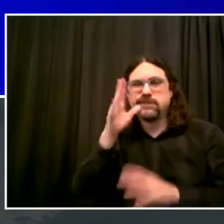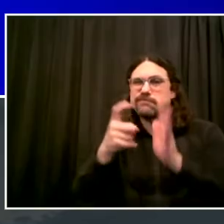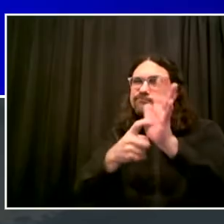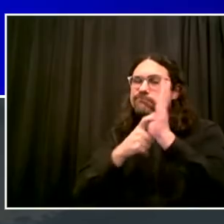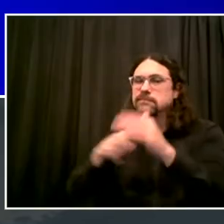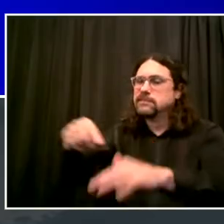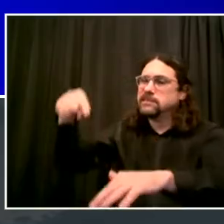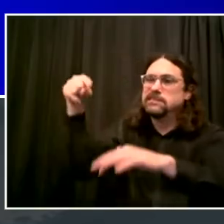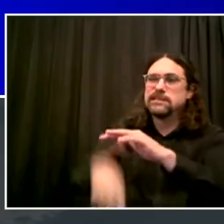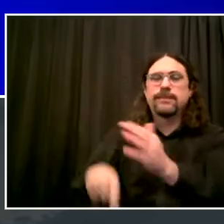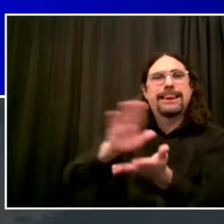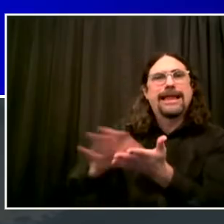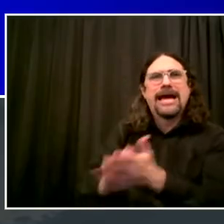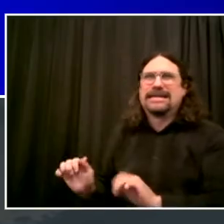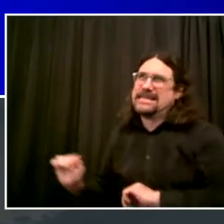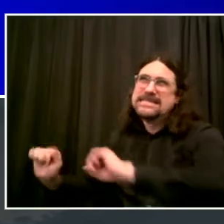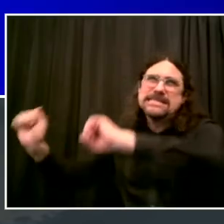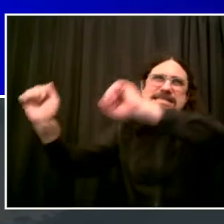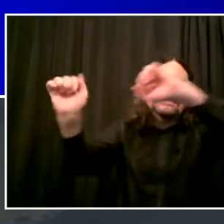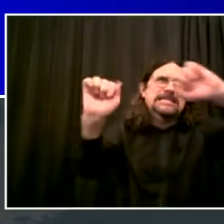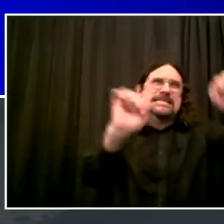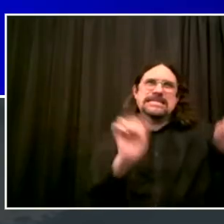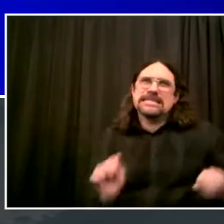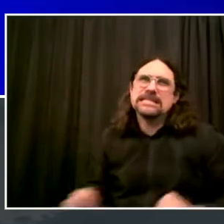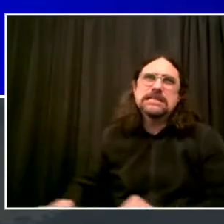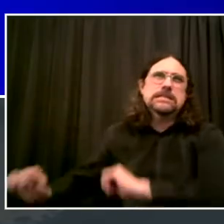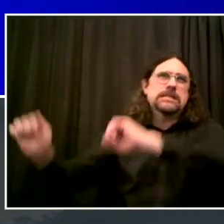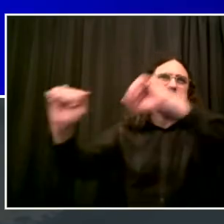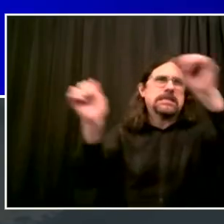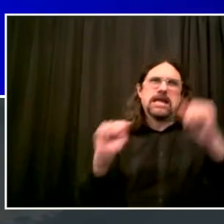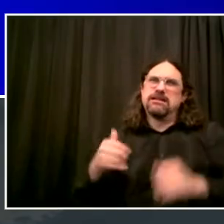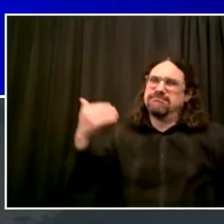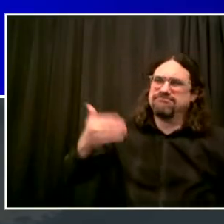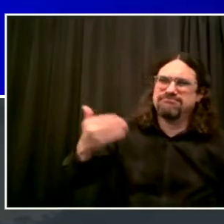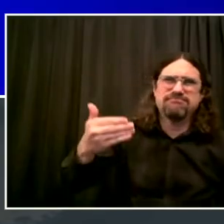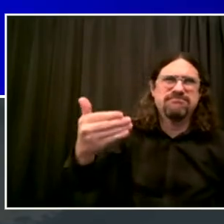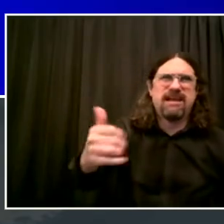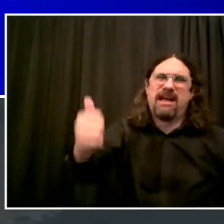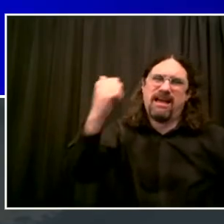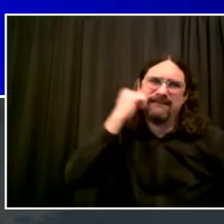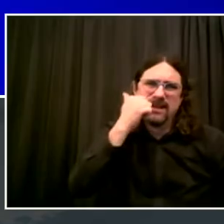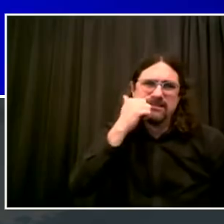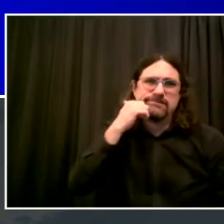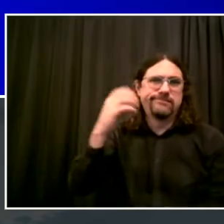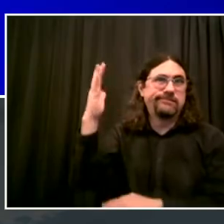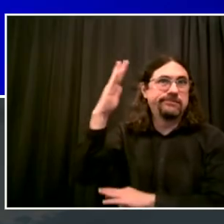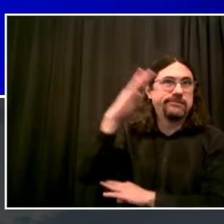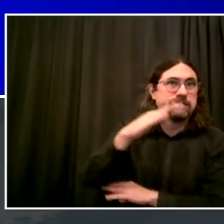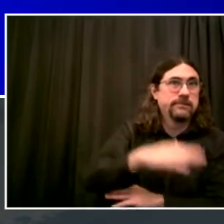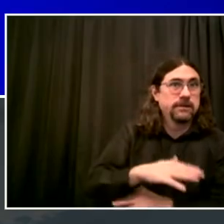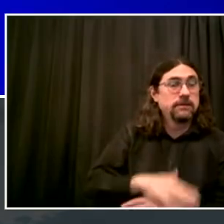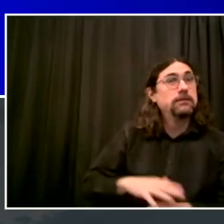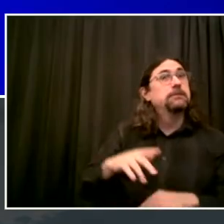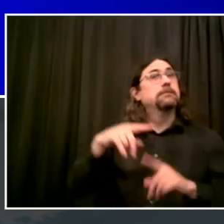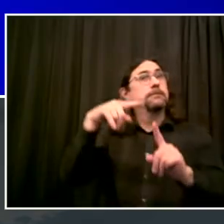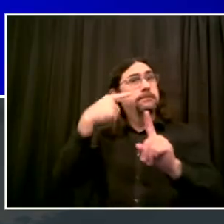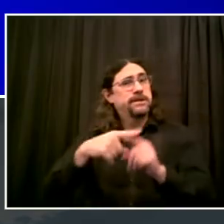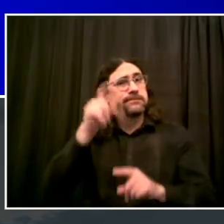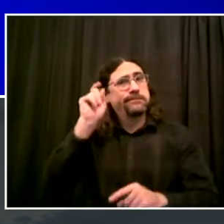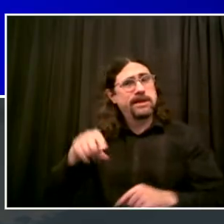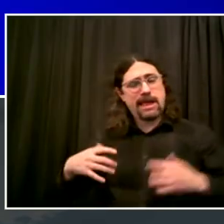SHARED SURFACES